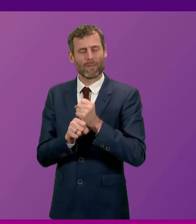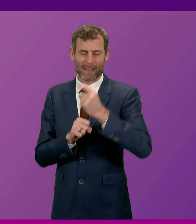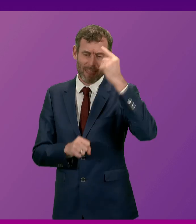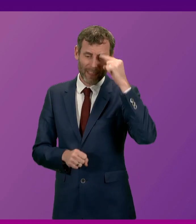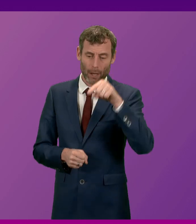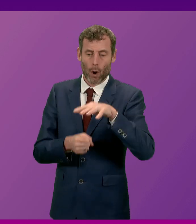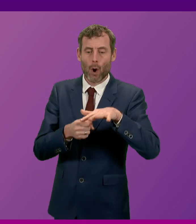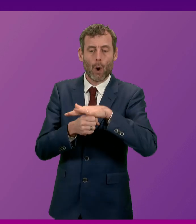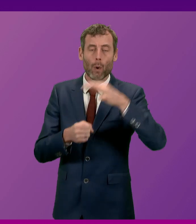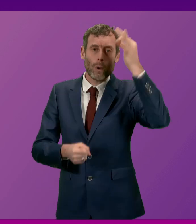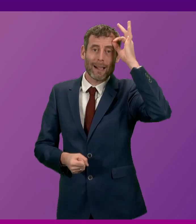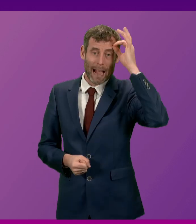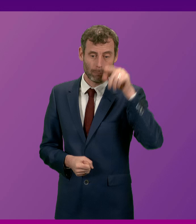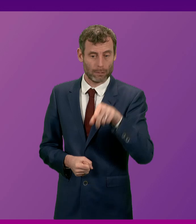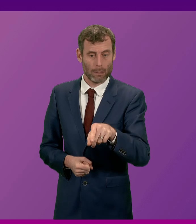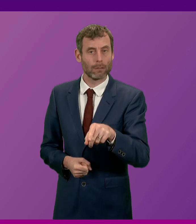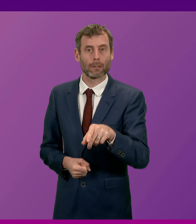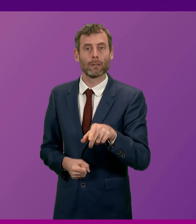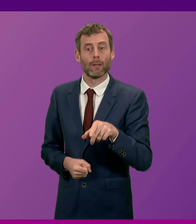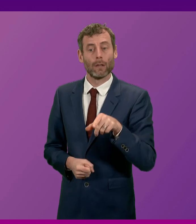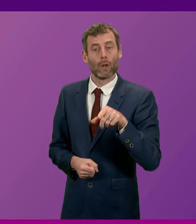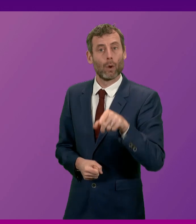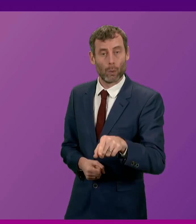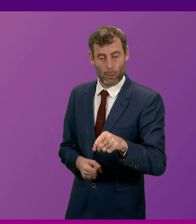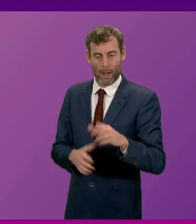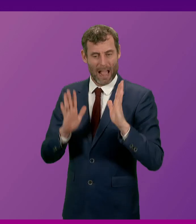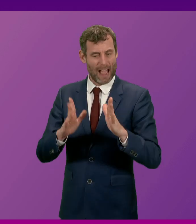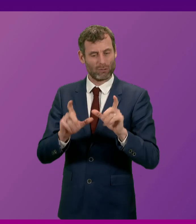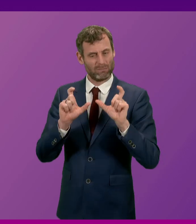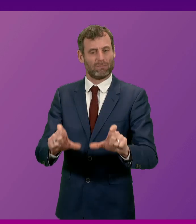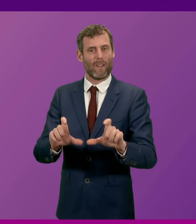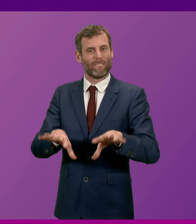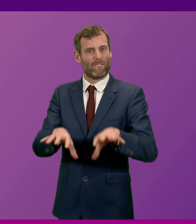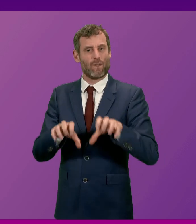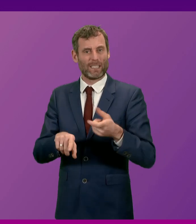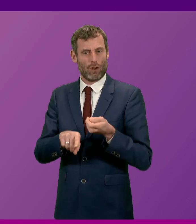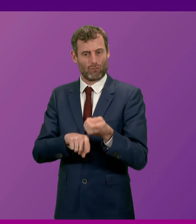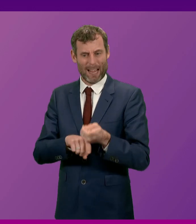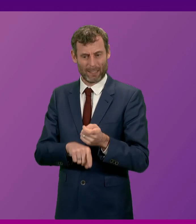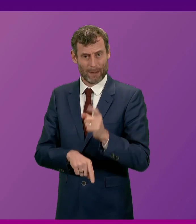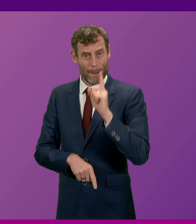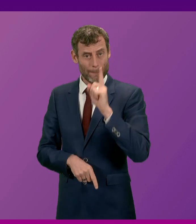rent freezes during times of spiralling prices and rents, which would help them tackle homelessness?